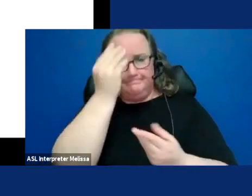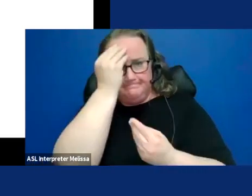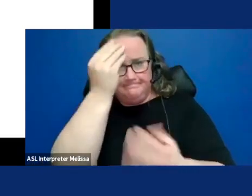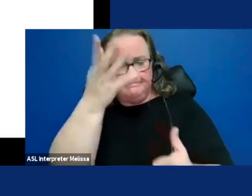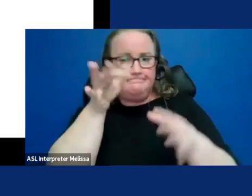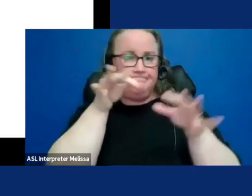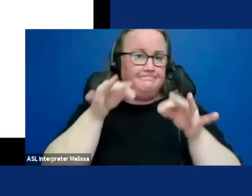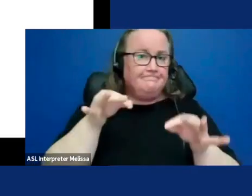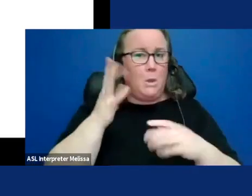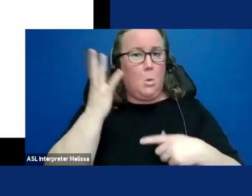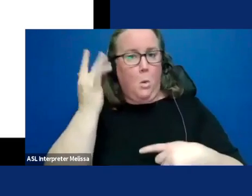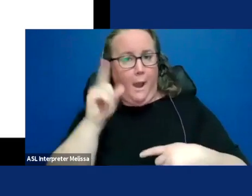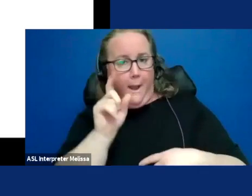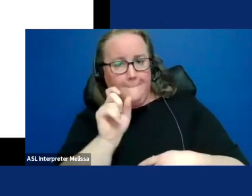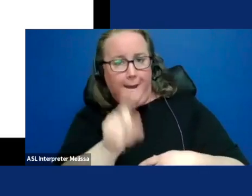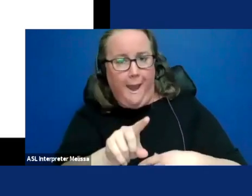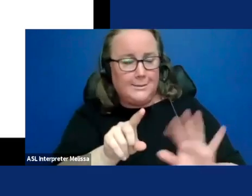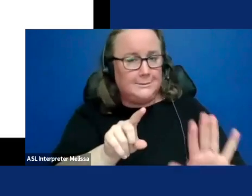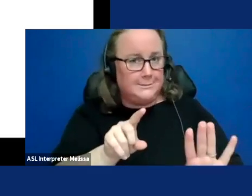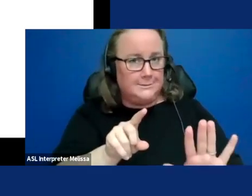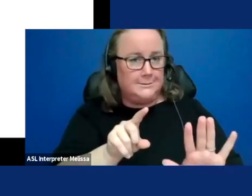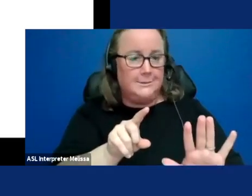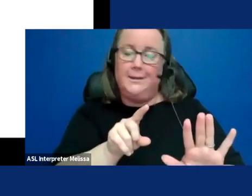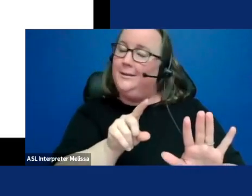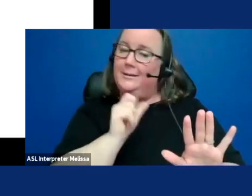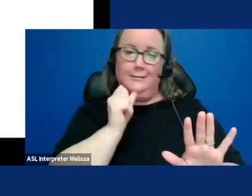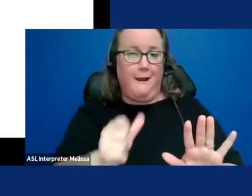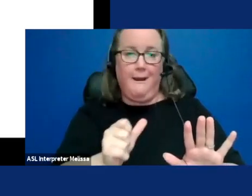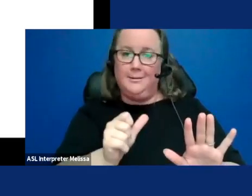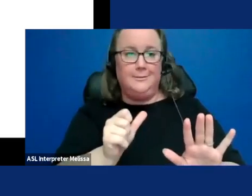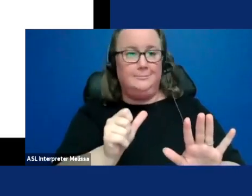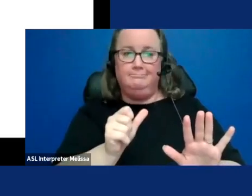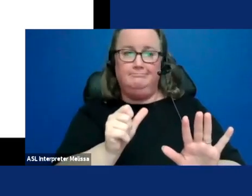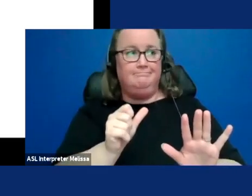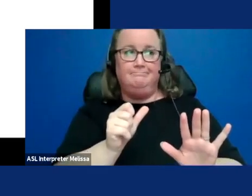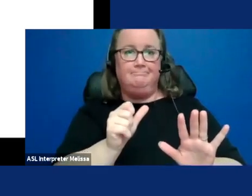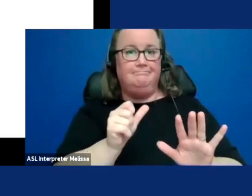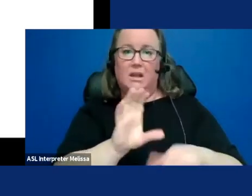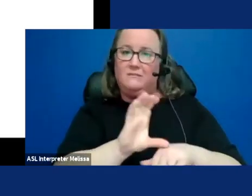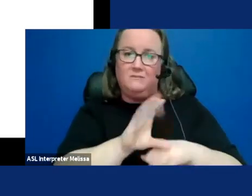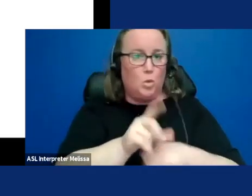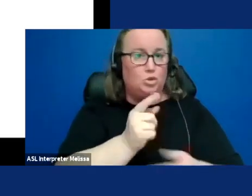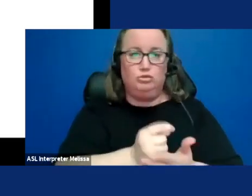inquiring about their disability status isn't to kind of force a certain treatment on them or